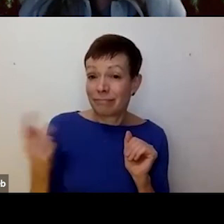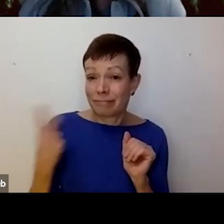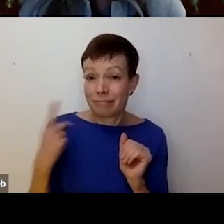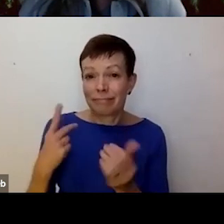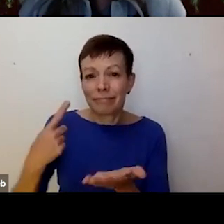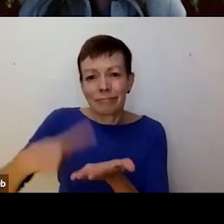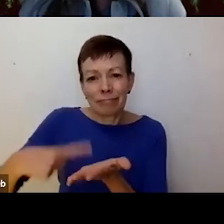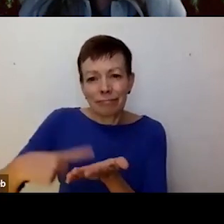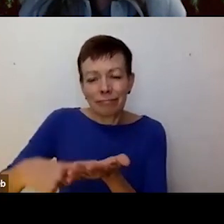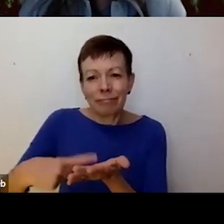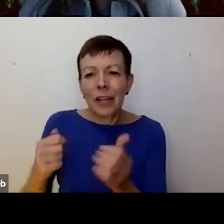co-op organizers to see how